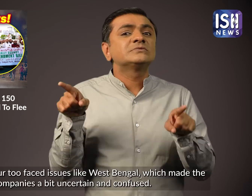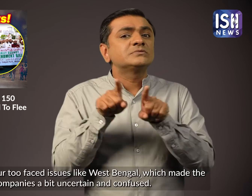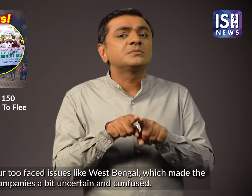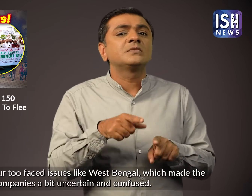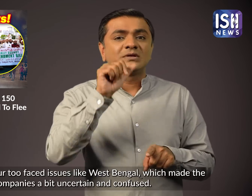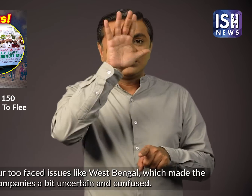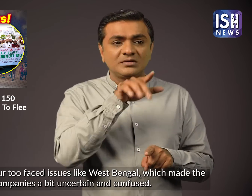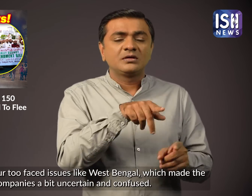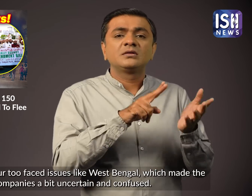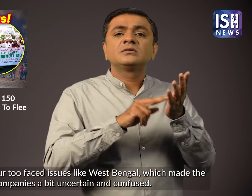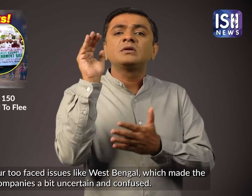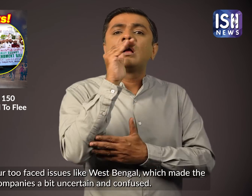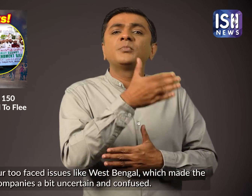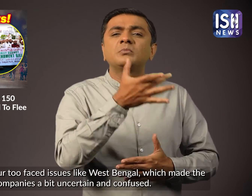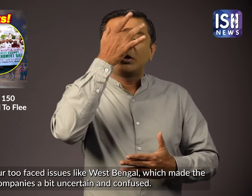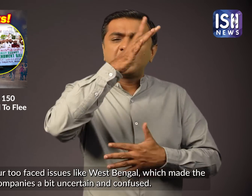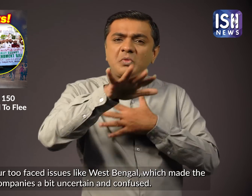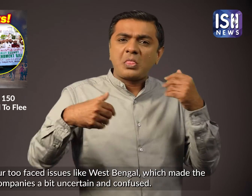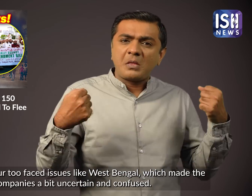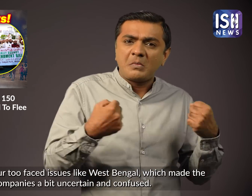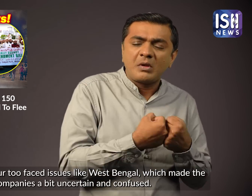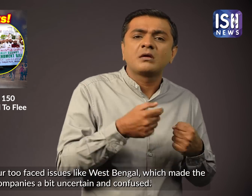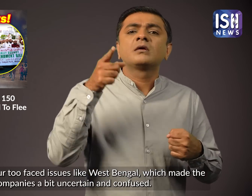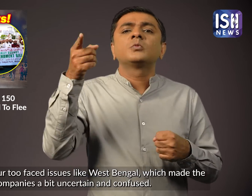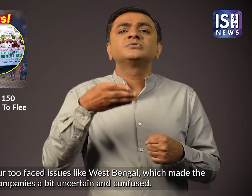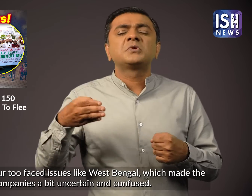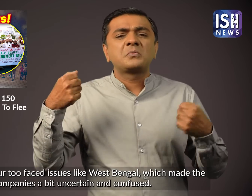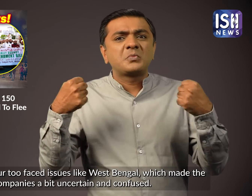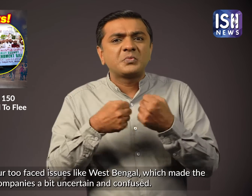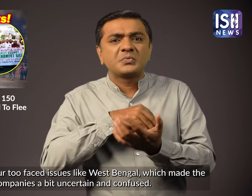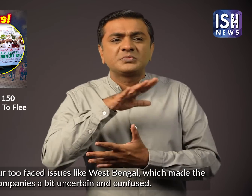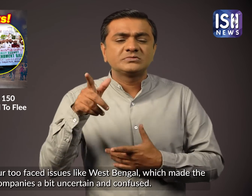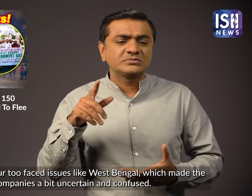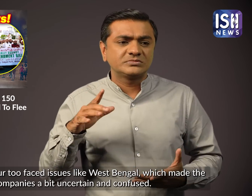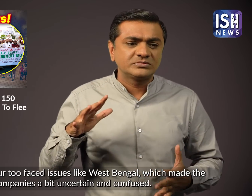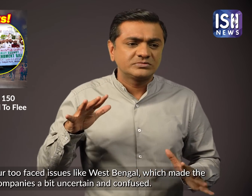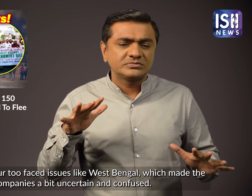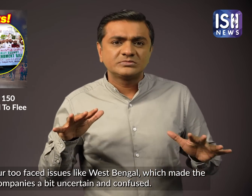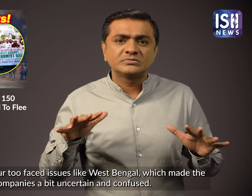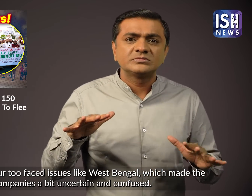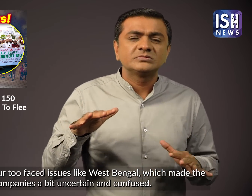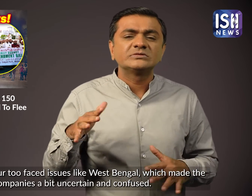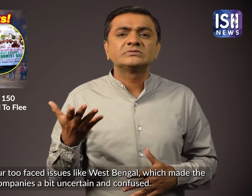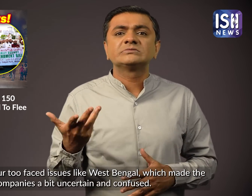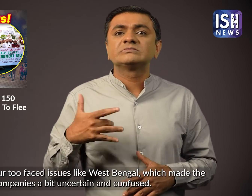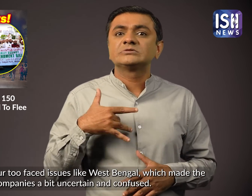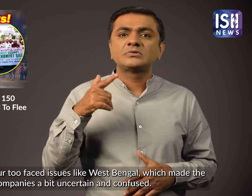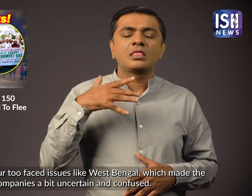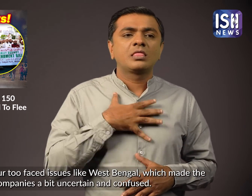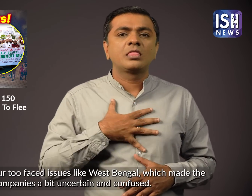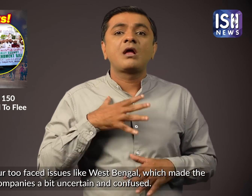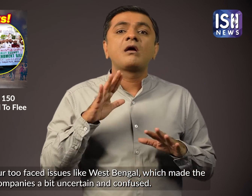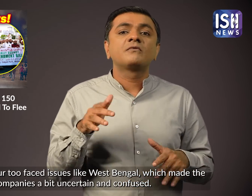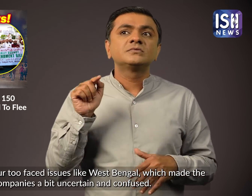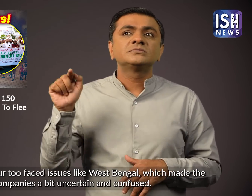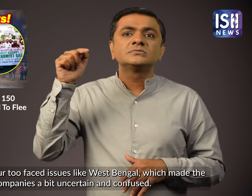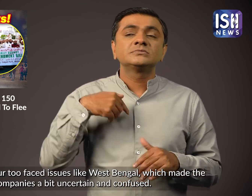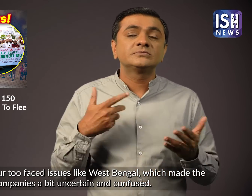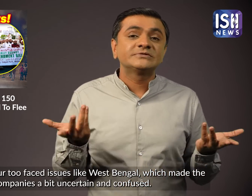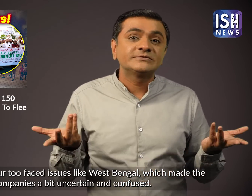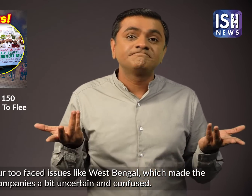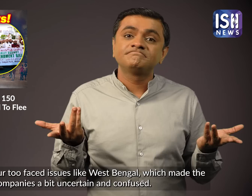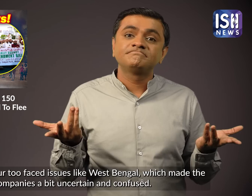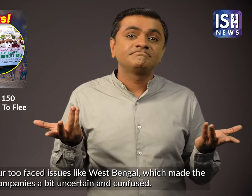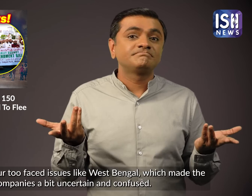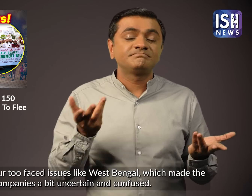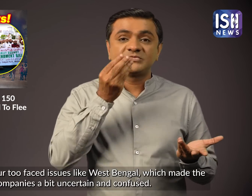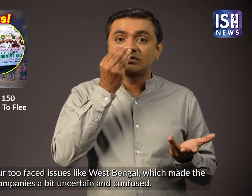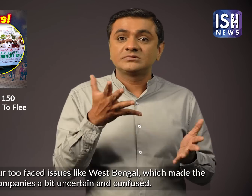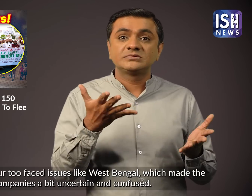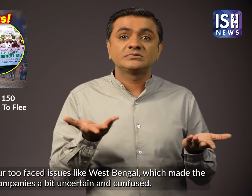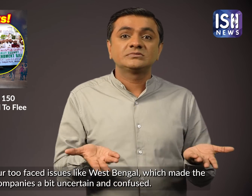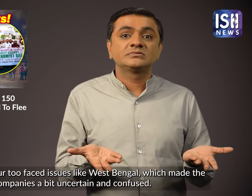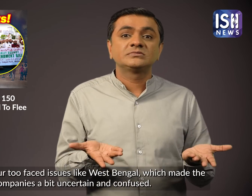Similarly, Nagpur too faced issues like West Bengal, which made the companies a bit uncertain and confused.